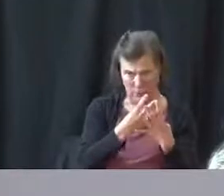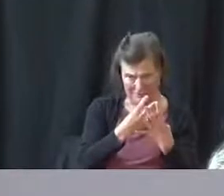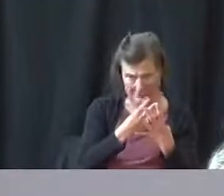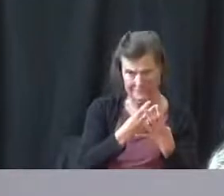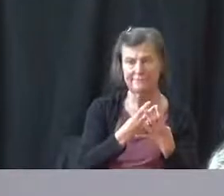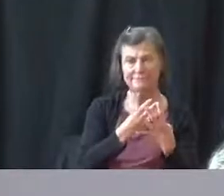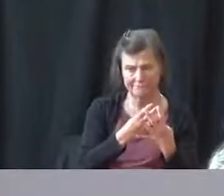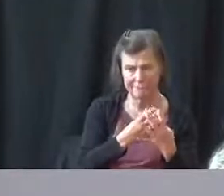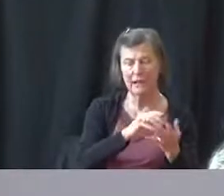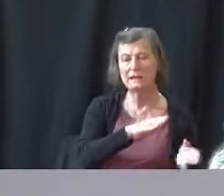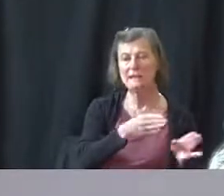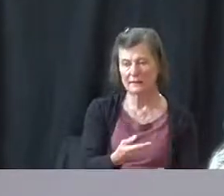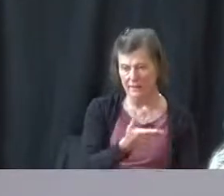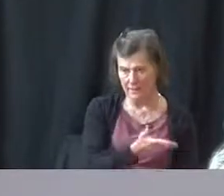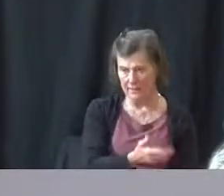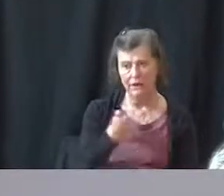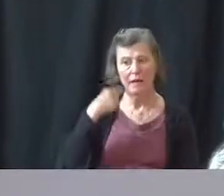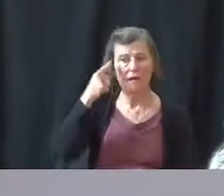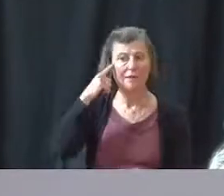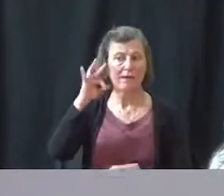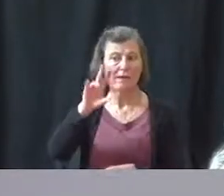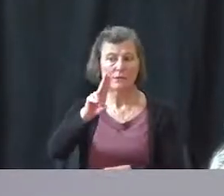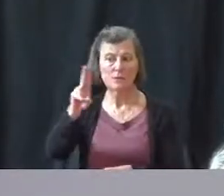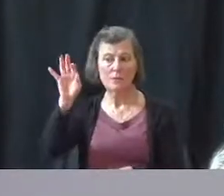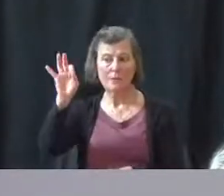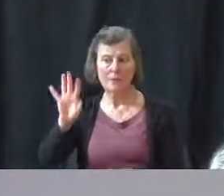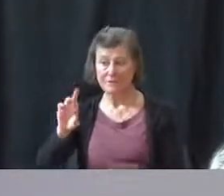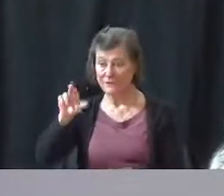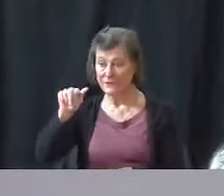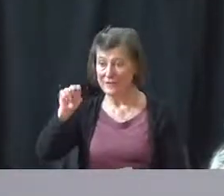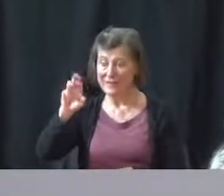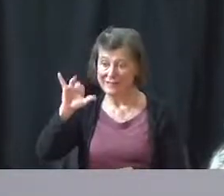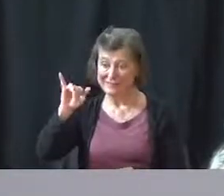I think of the Unitarian minister, Francis David, who four centuries earlier, in the